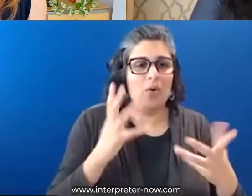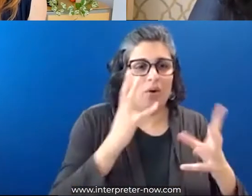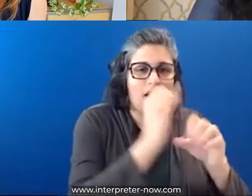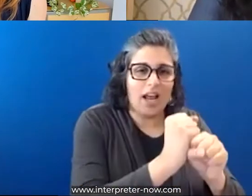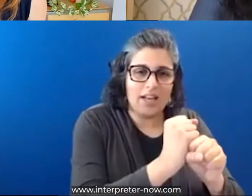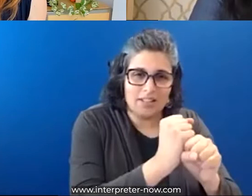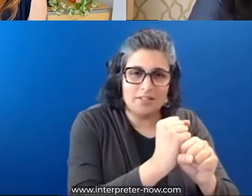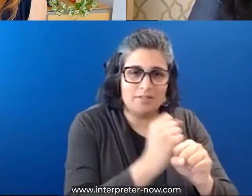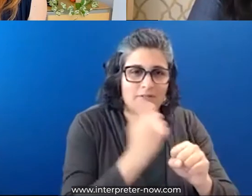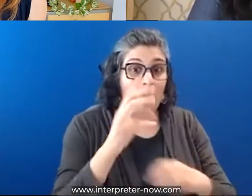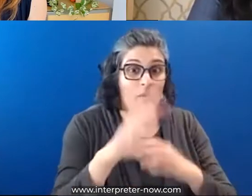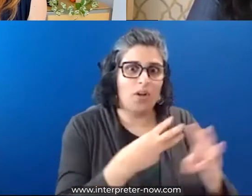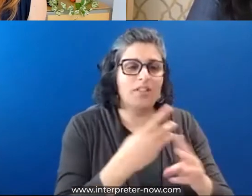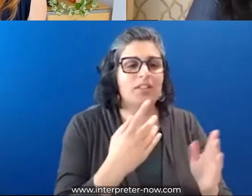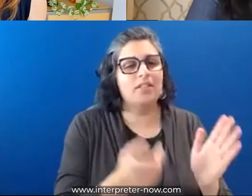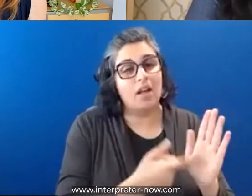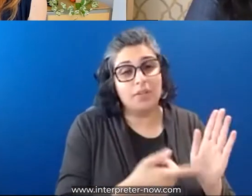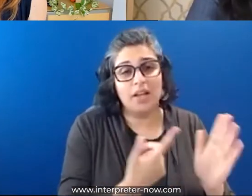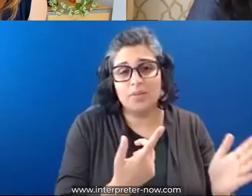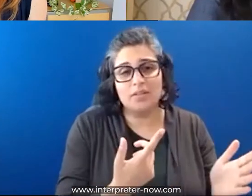There have been times when that has happened.